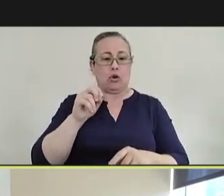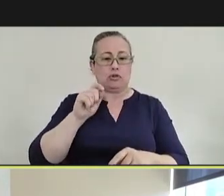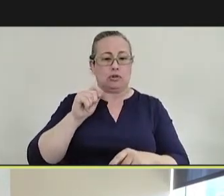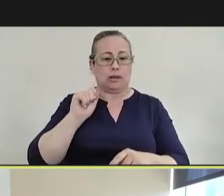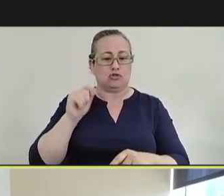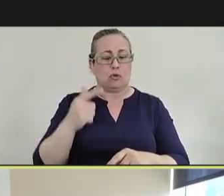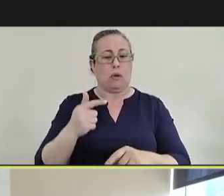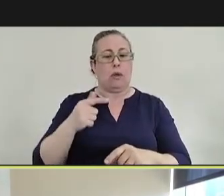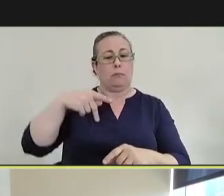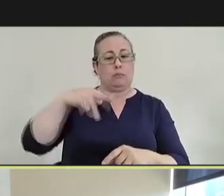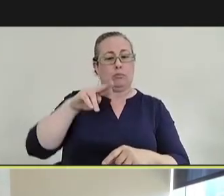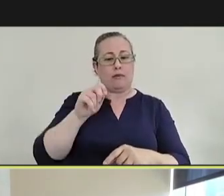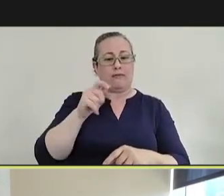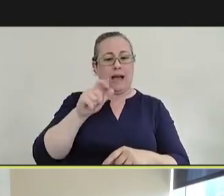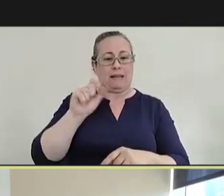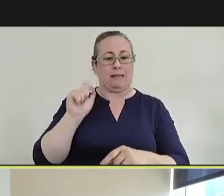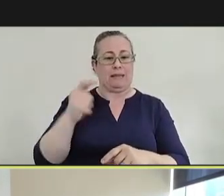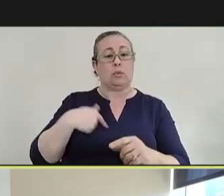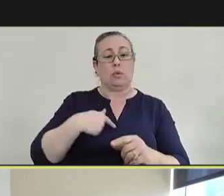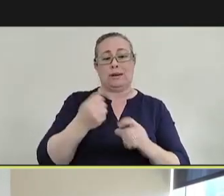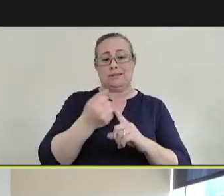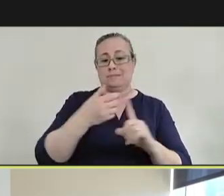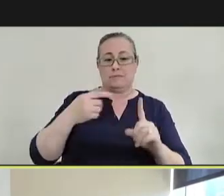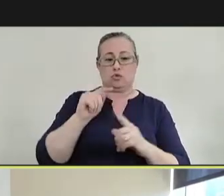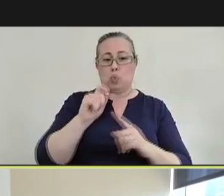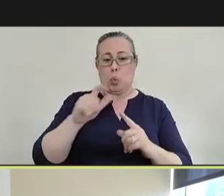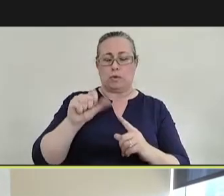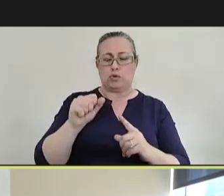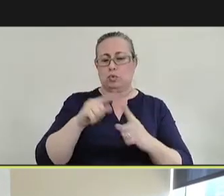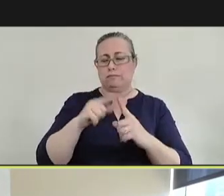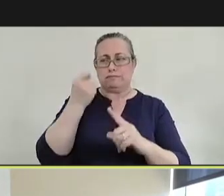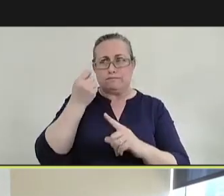we're expanding the tools to understand and predict how human immune systems might